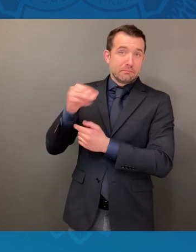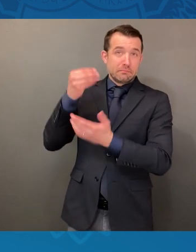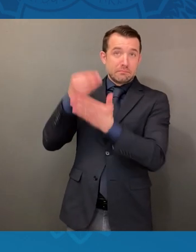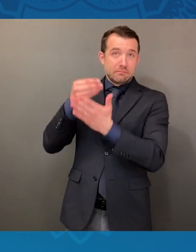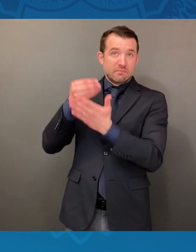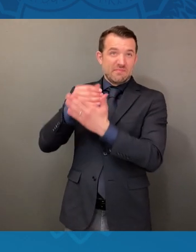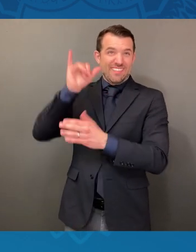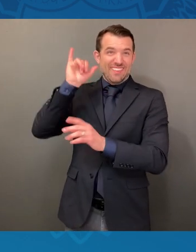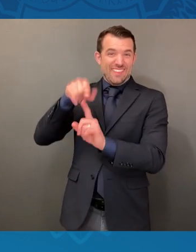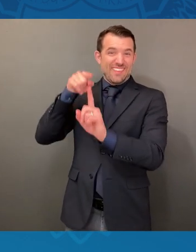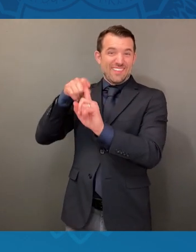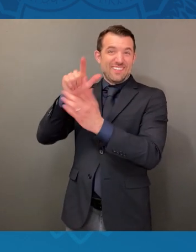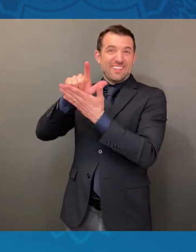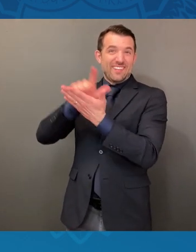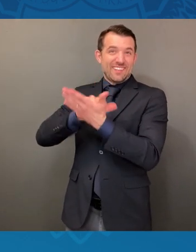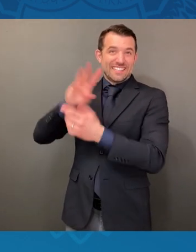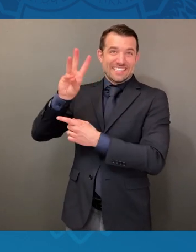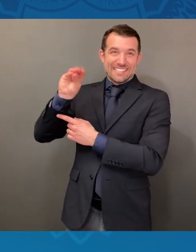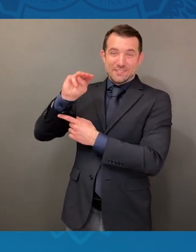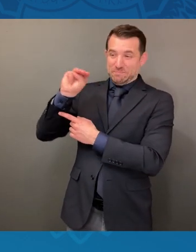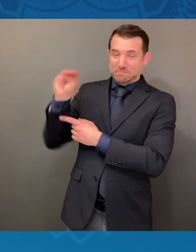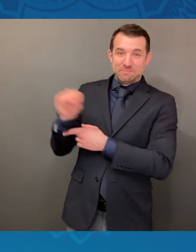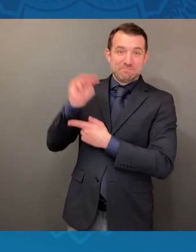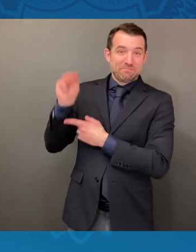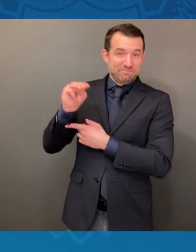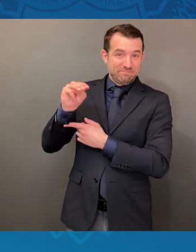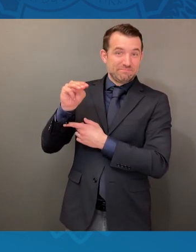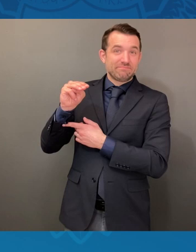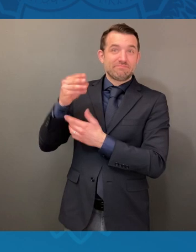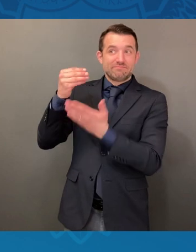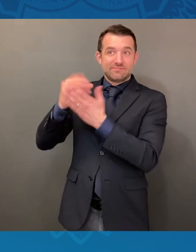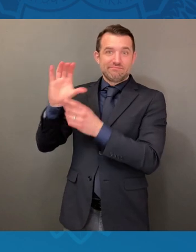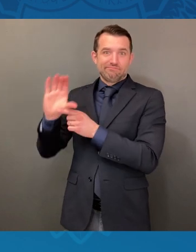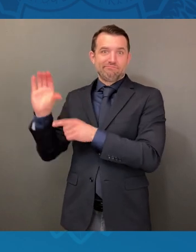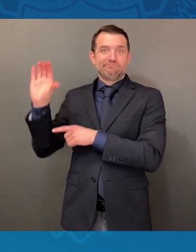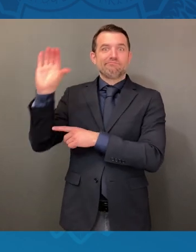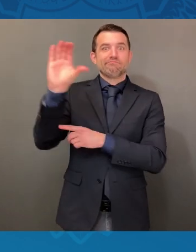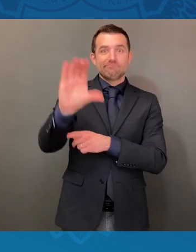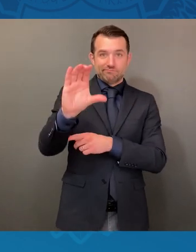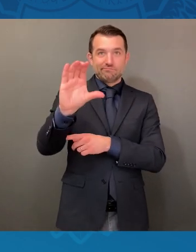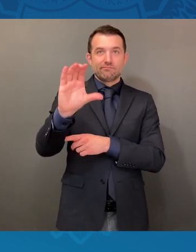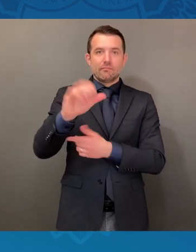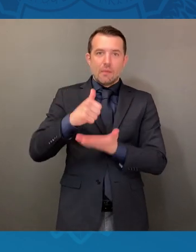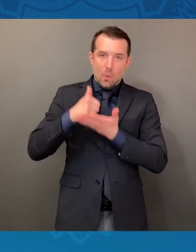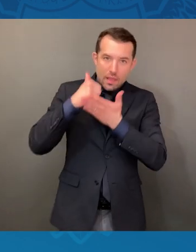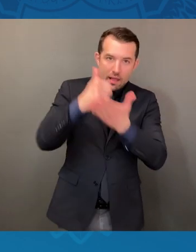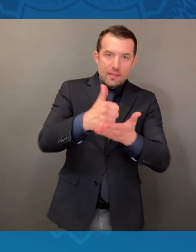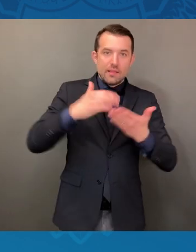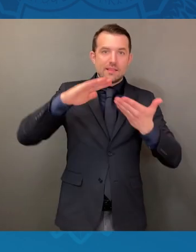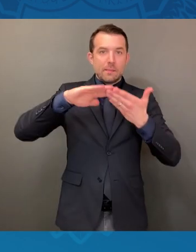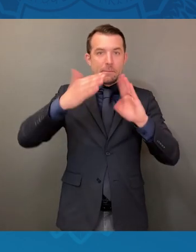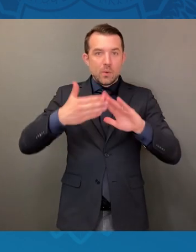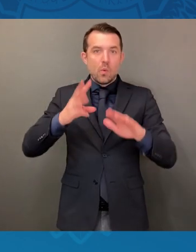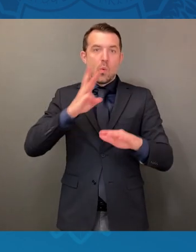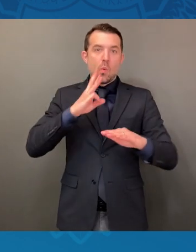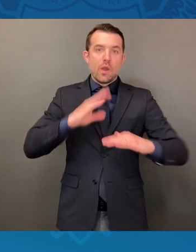will be made available to help communities build flood resilience, and $40 million of that funding